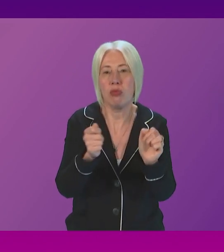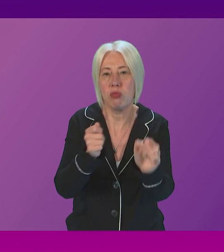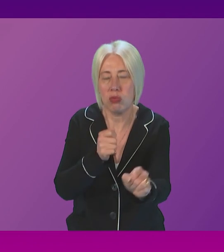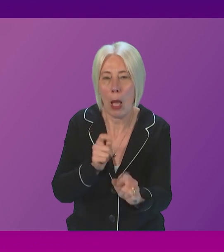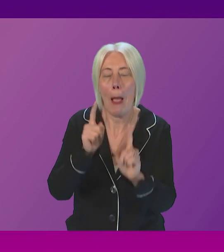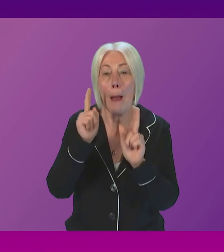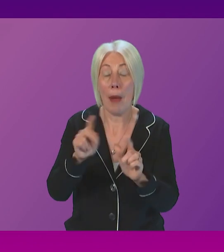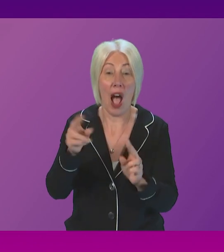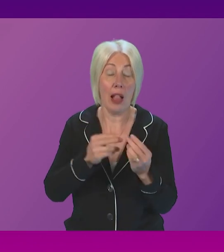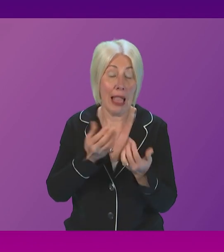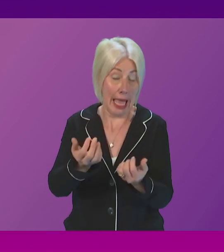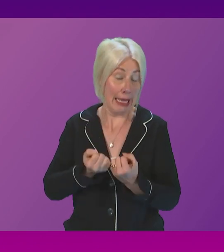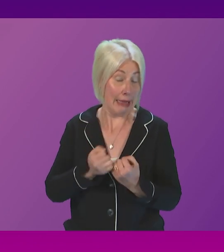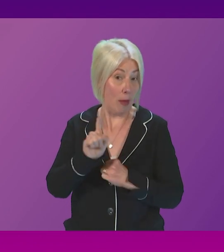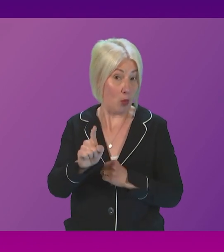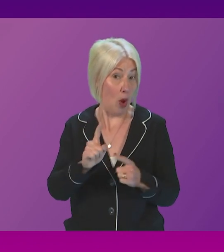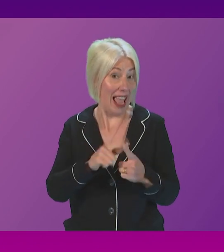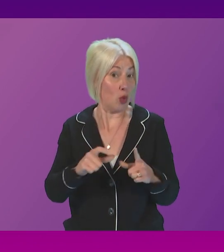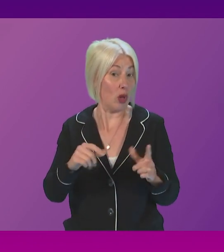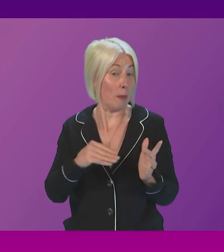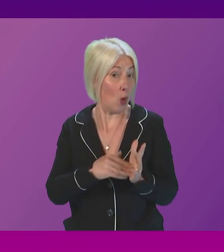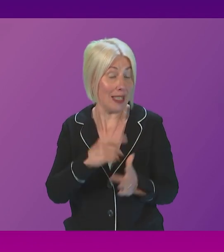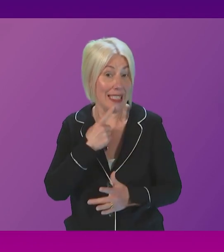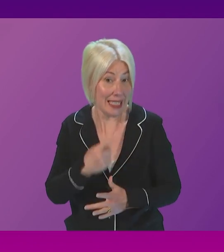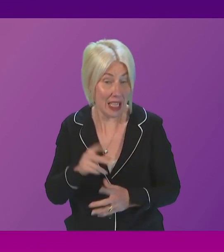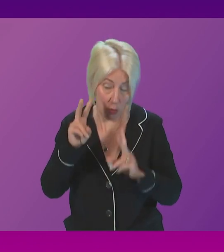board what Edward Mountain has said and will explore what more we can do in that regard.